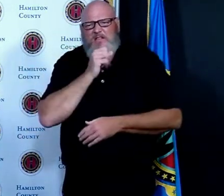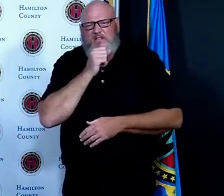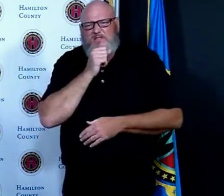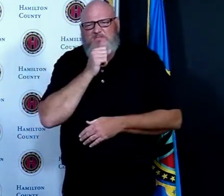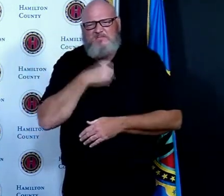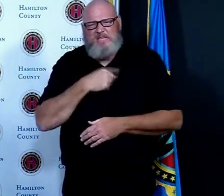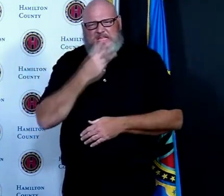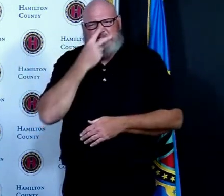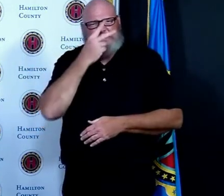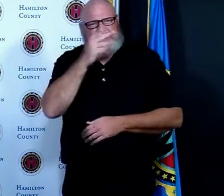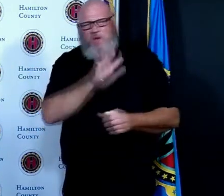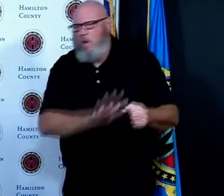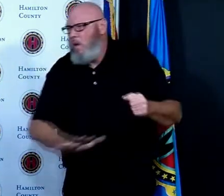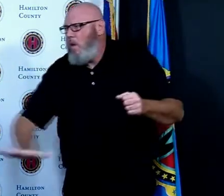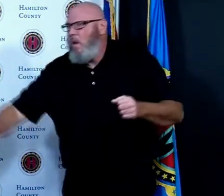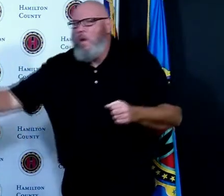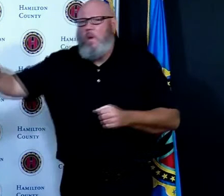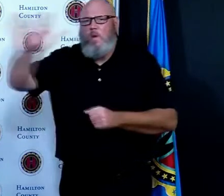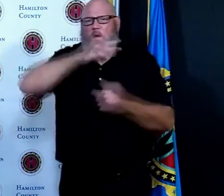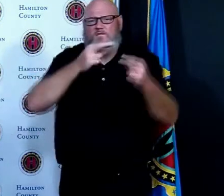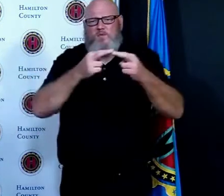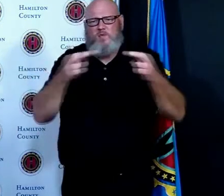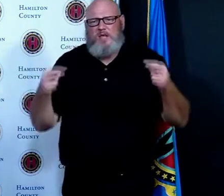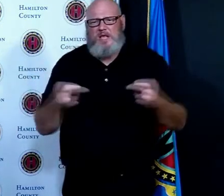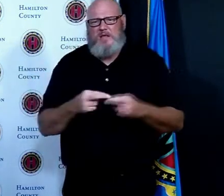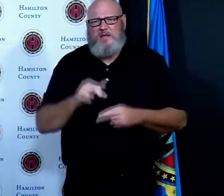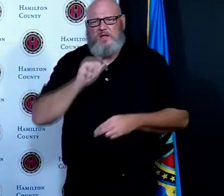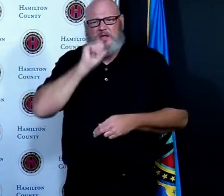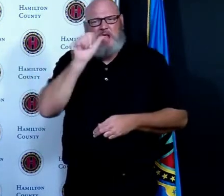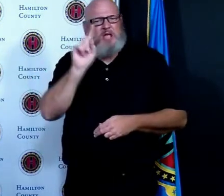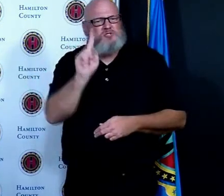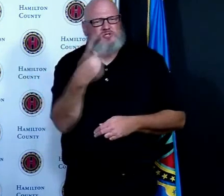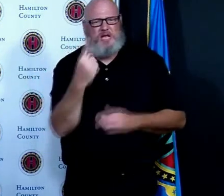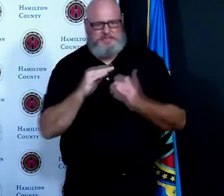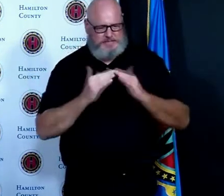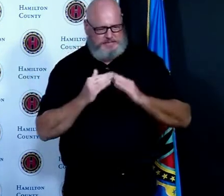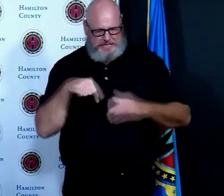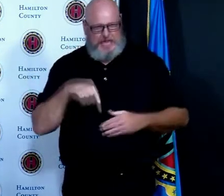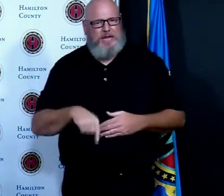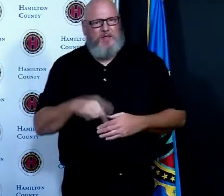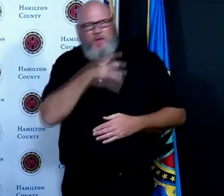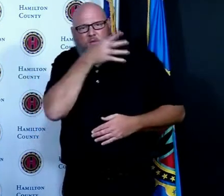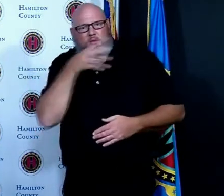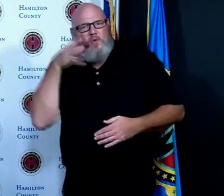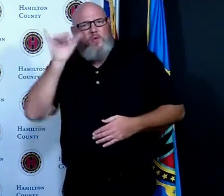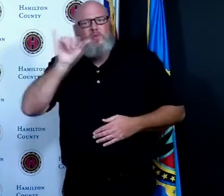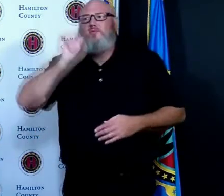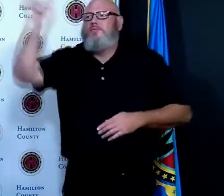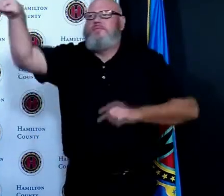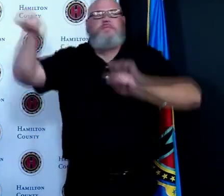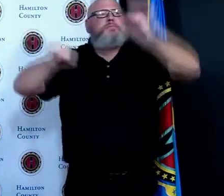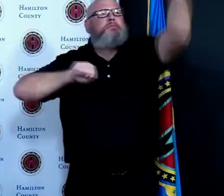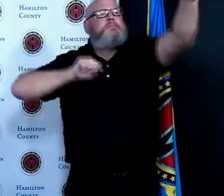which really suggests as the data was indicated that this really is more diffused community spread